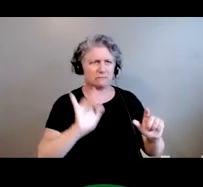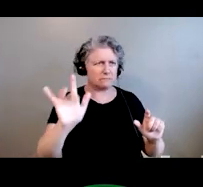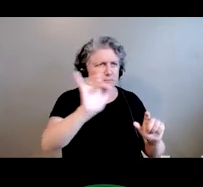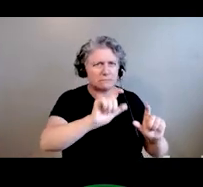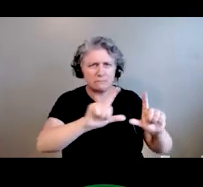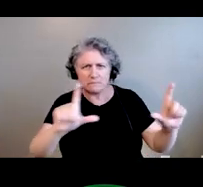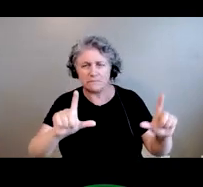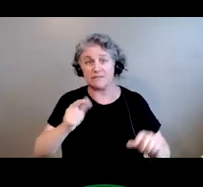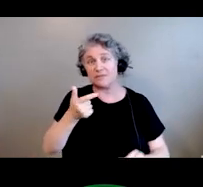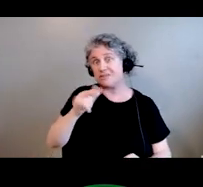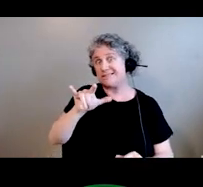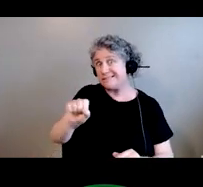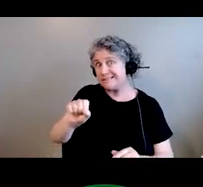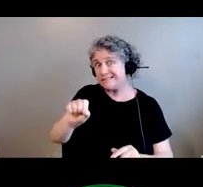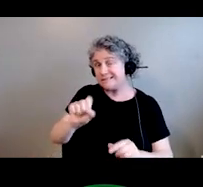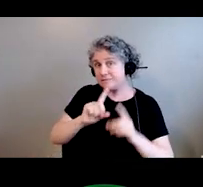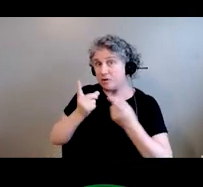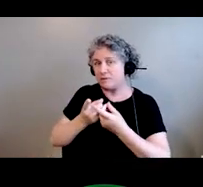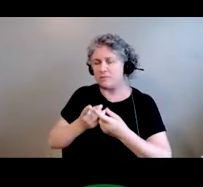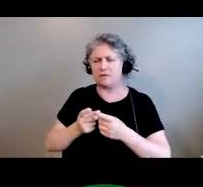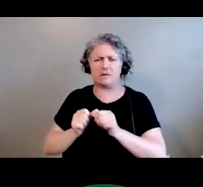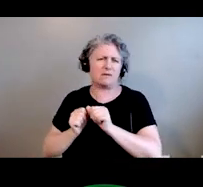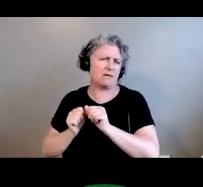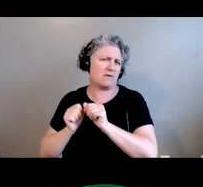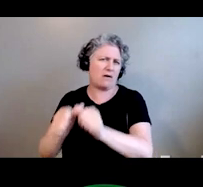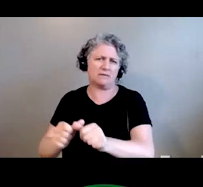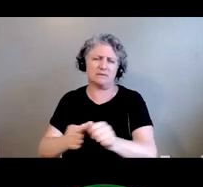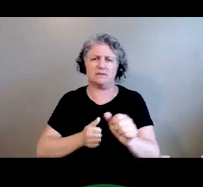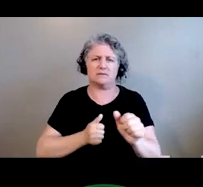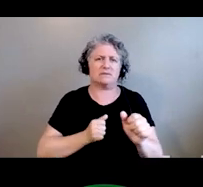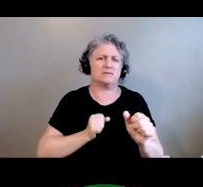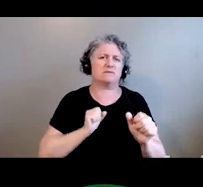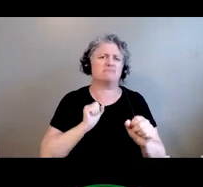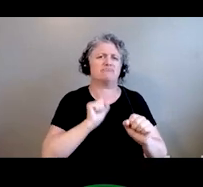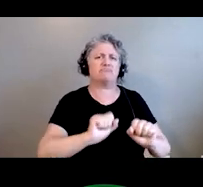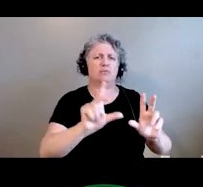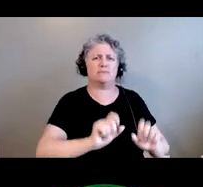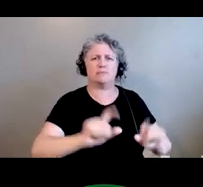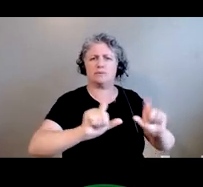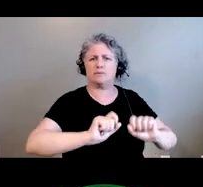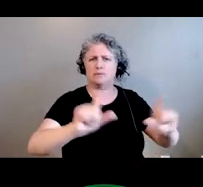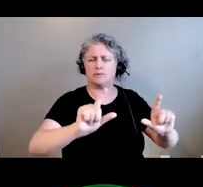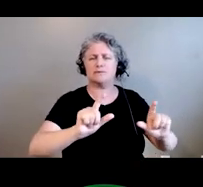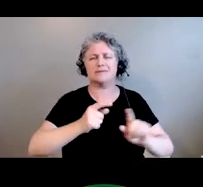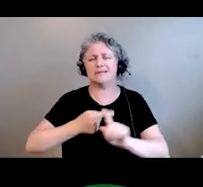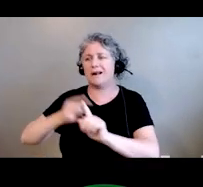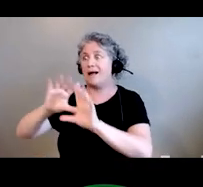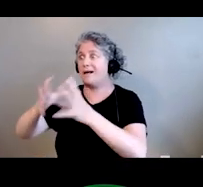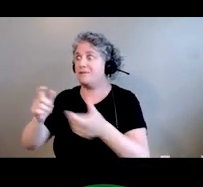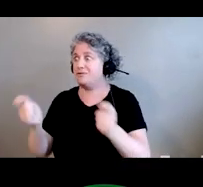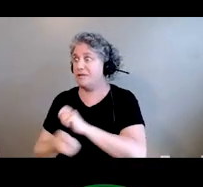And we have them on all the time and and just keeping up with it is is difficult and I think